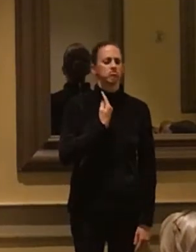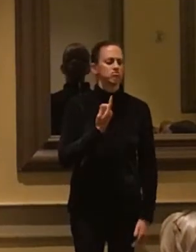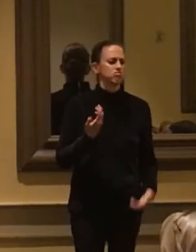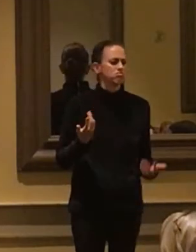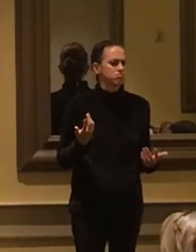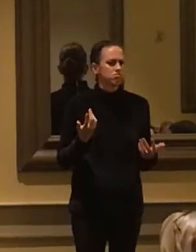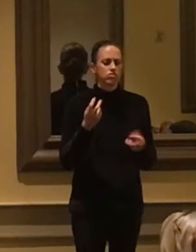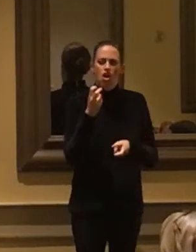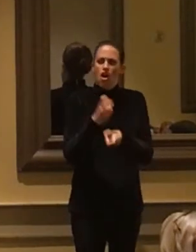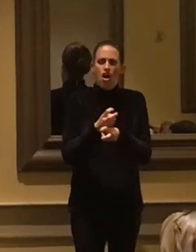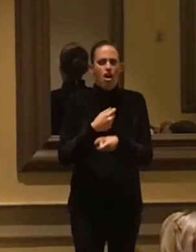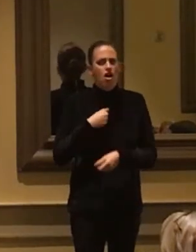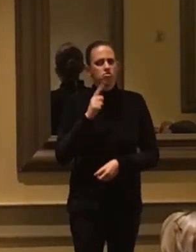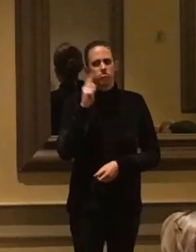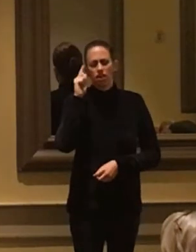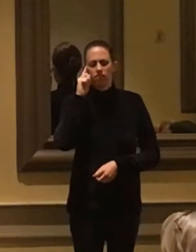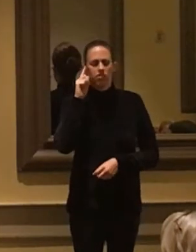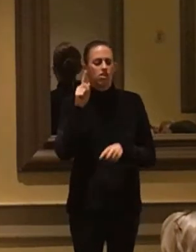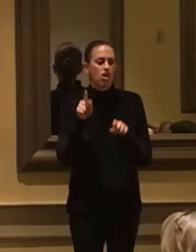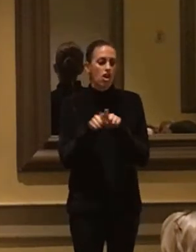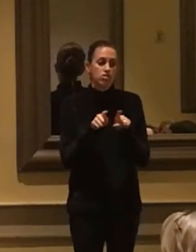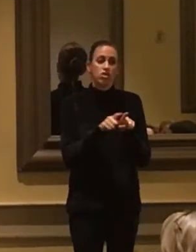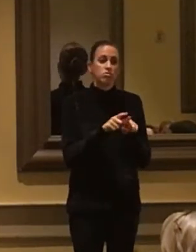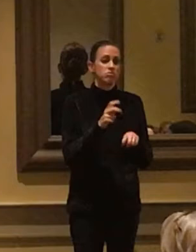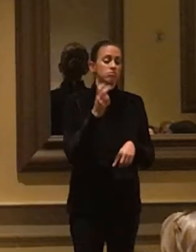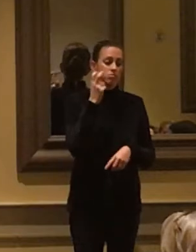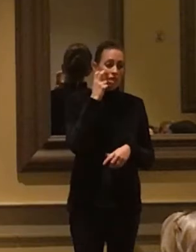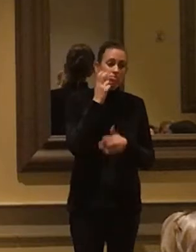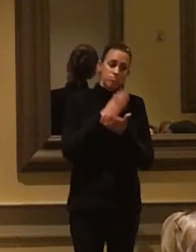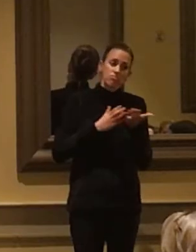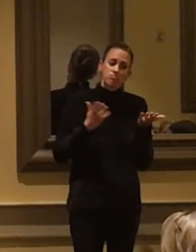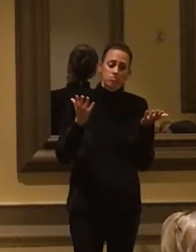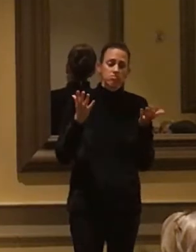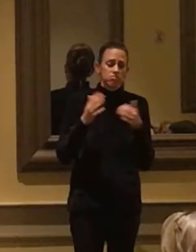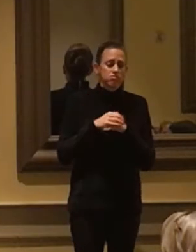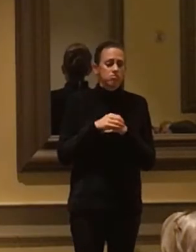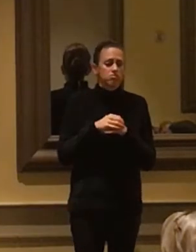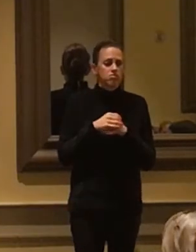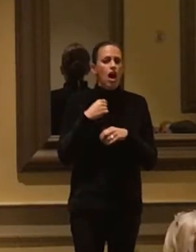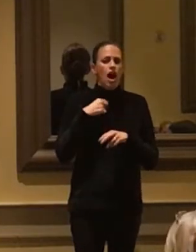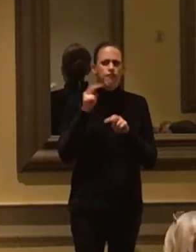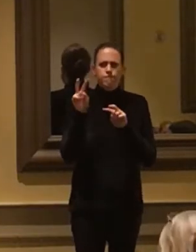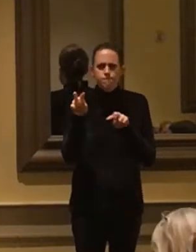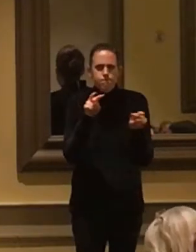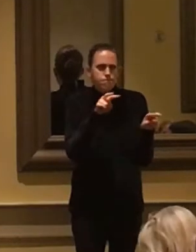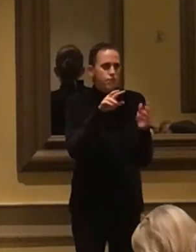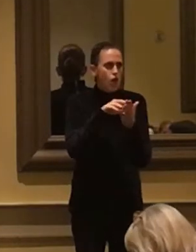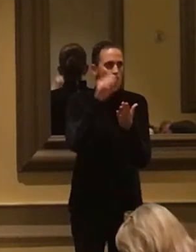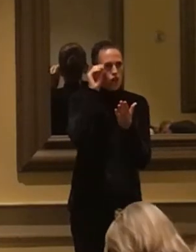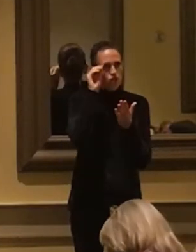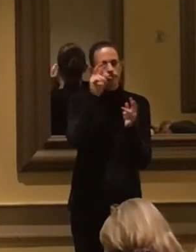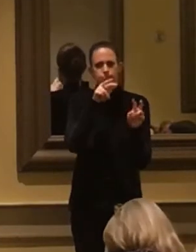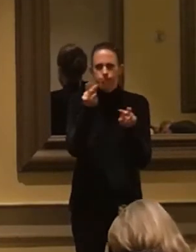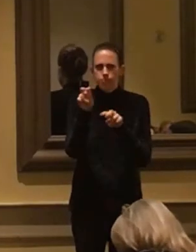It's hard enough being deaf, without also being blind. I've learned to observe in others the things that I myself do not experience,